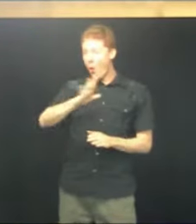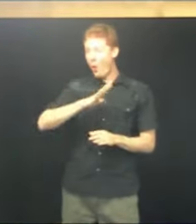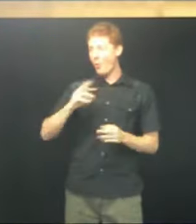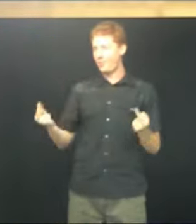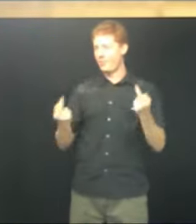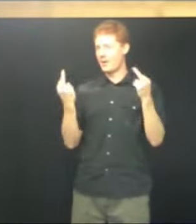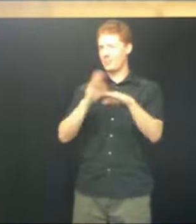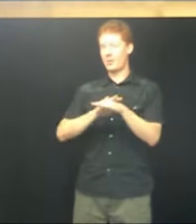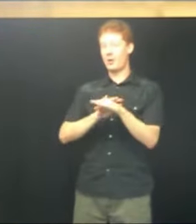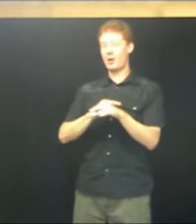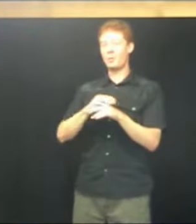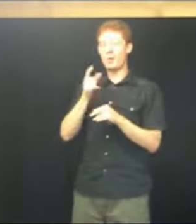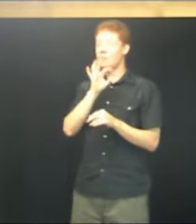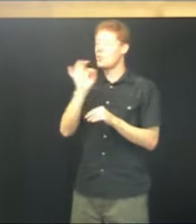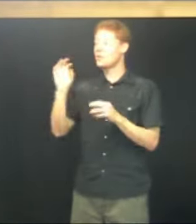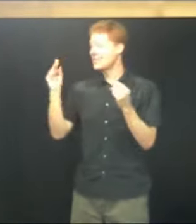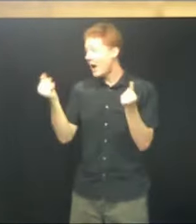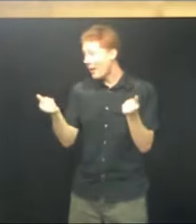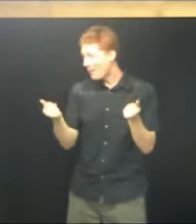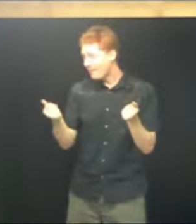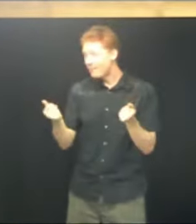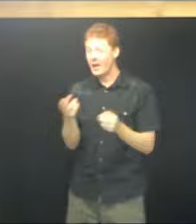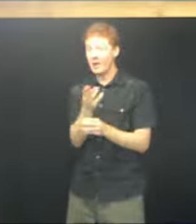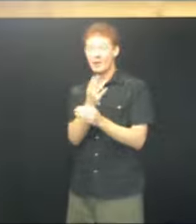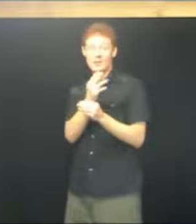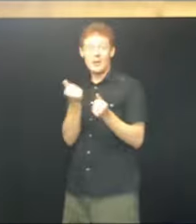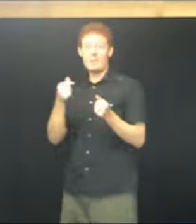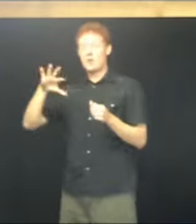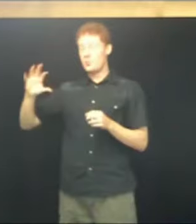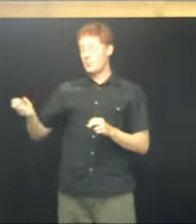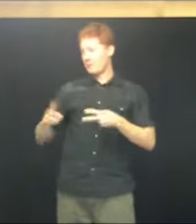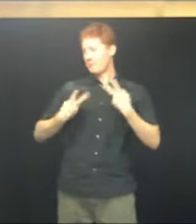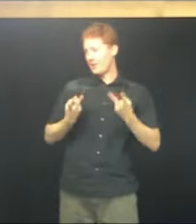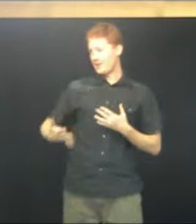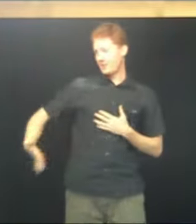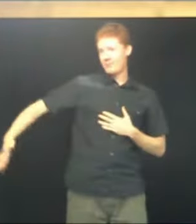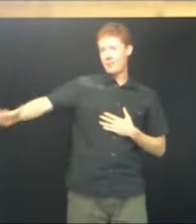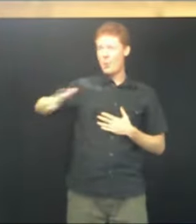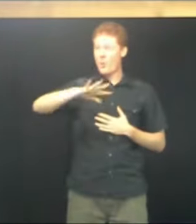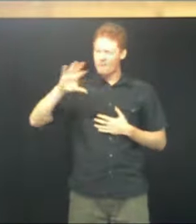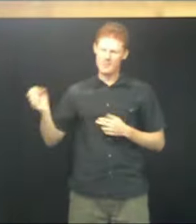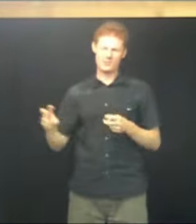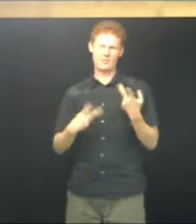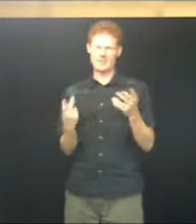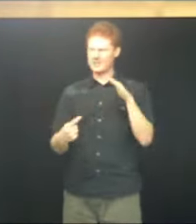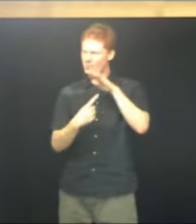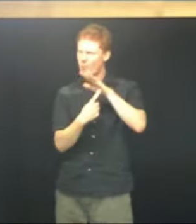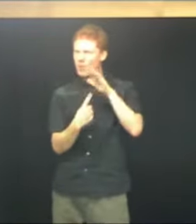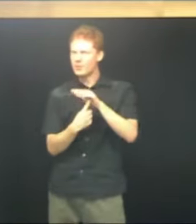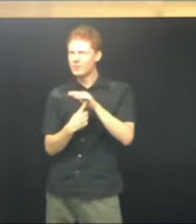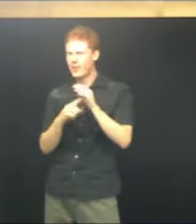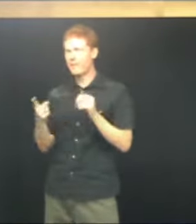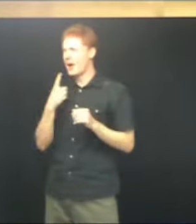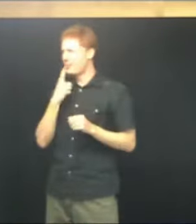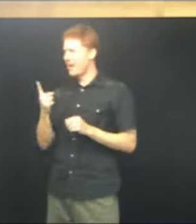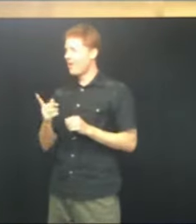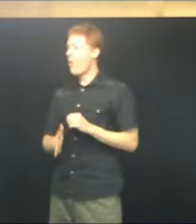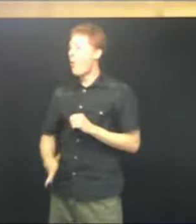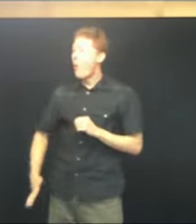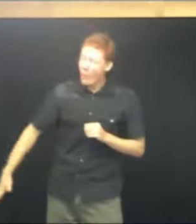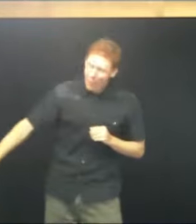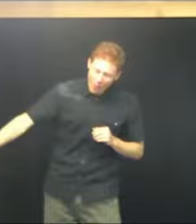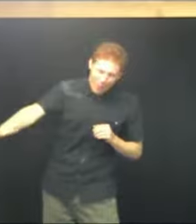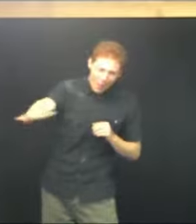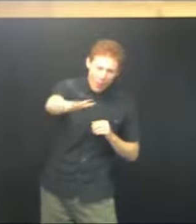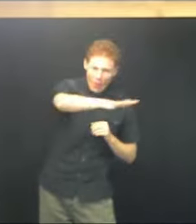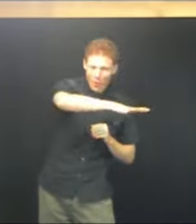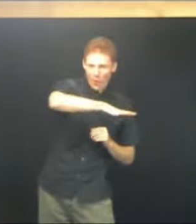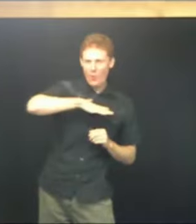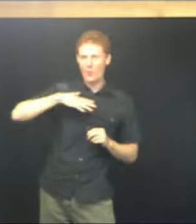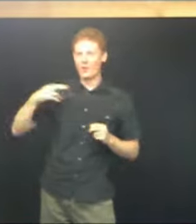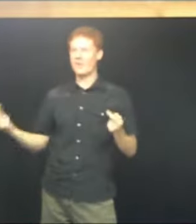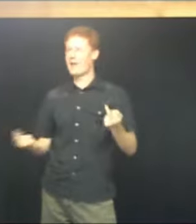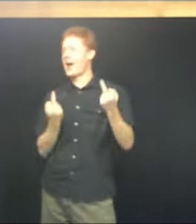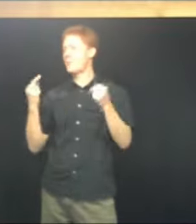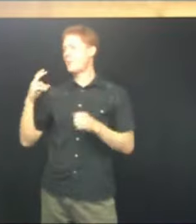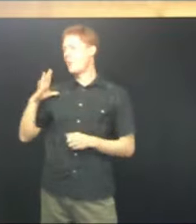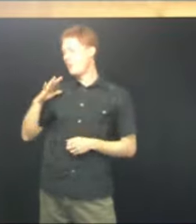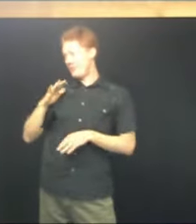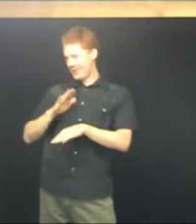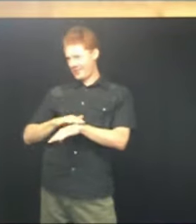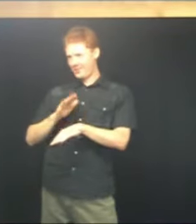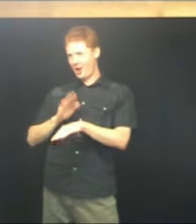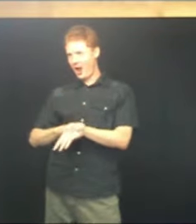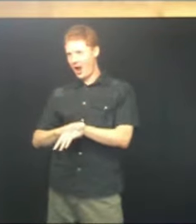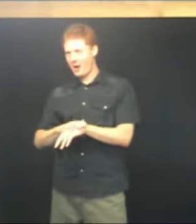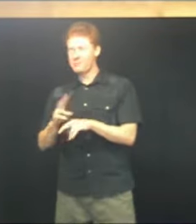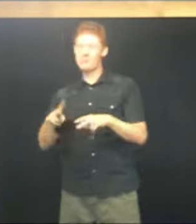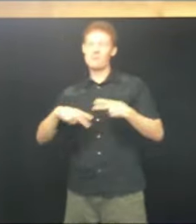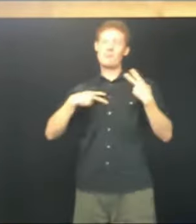Use all your spare time for relaxing. Relaxing is very important!